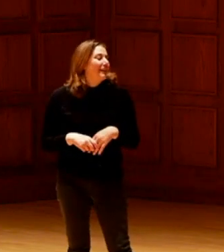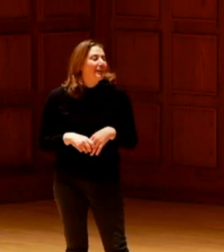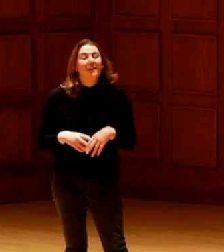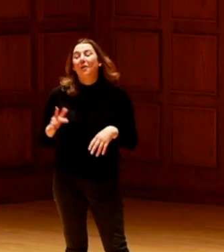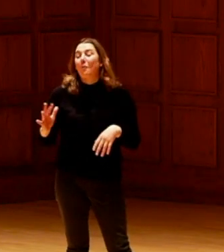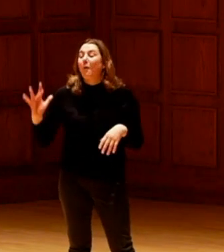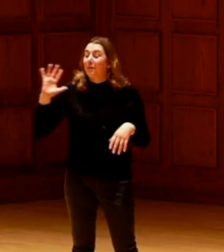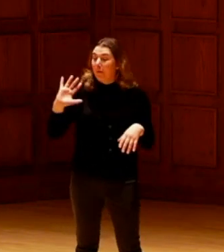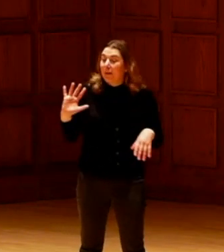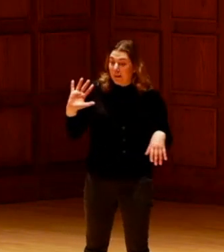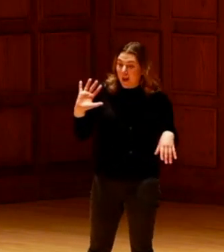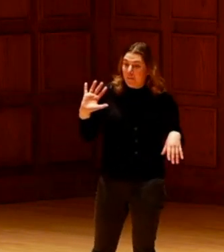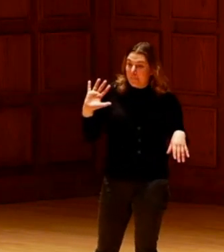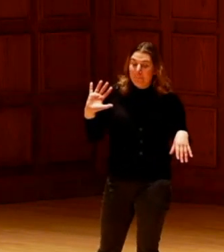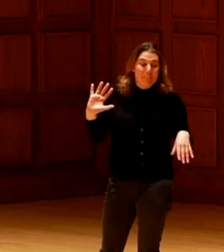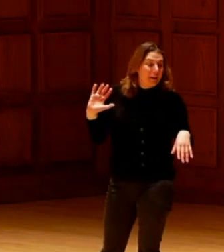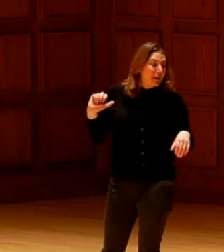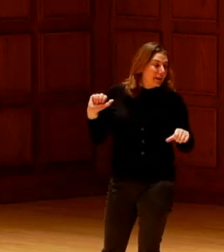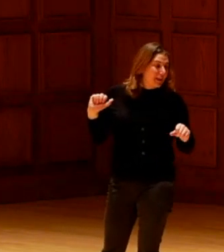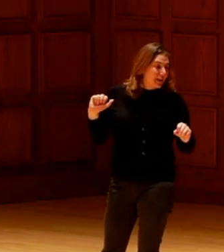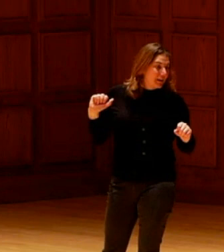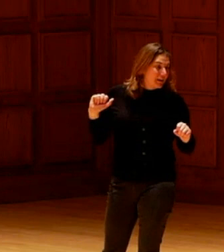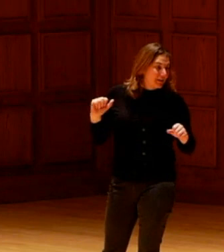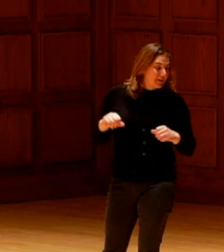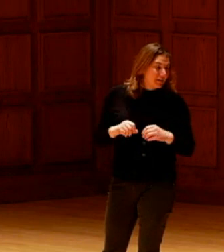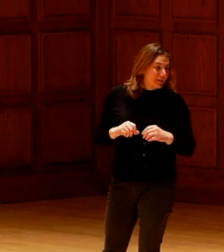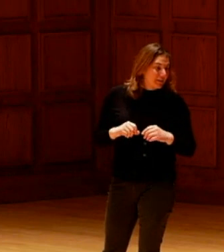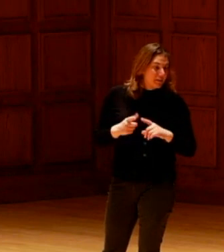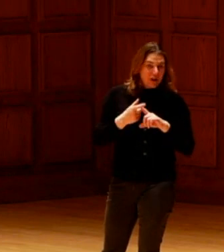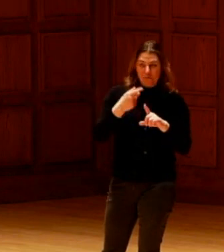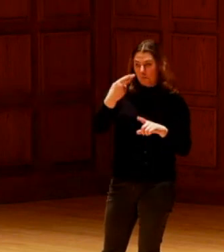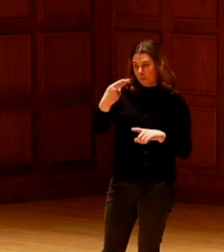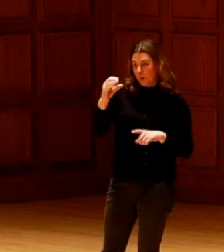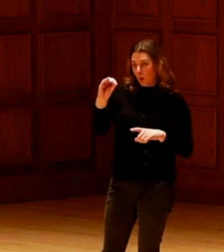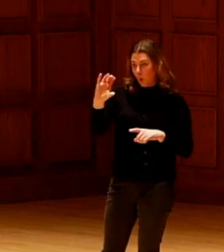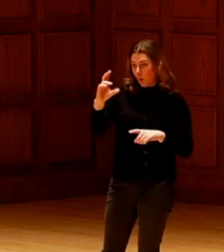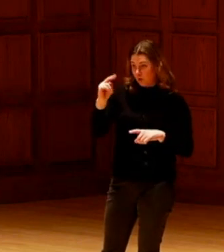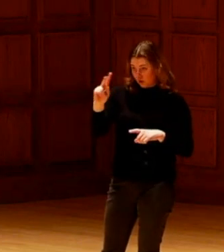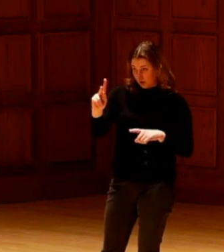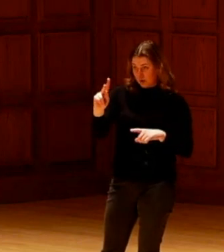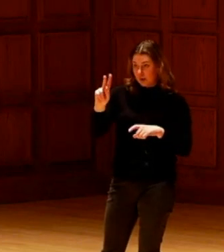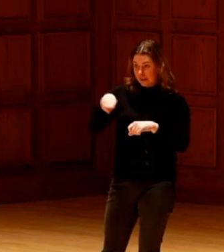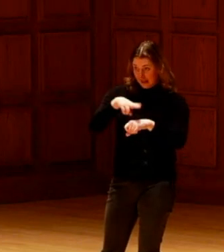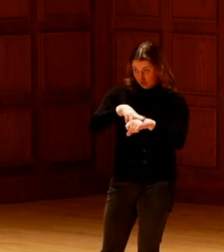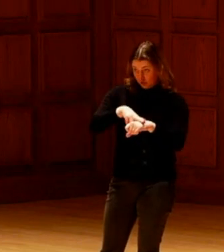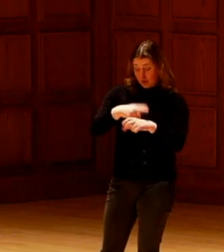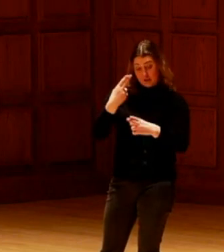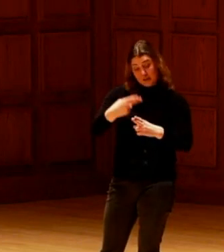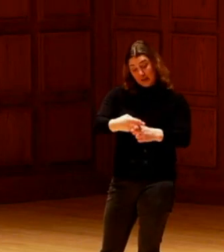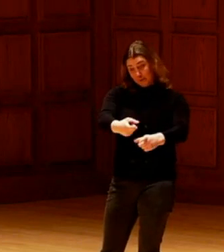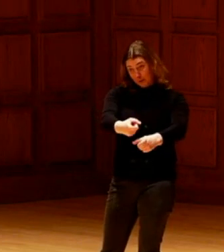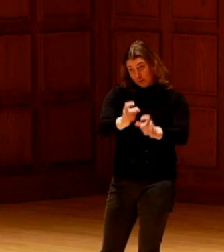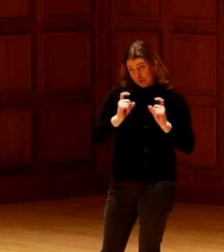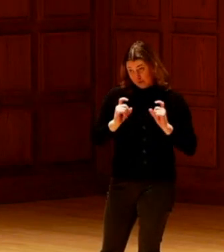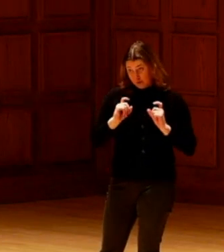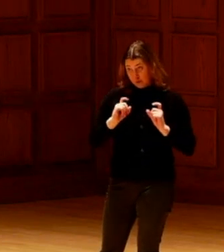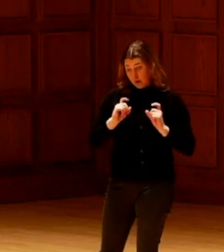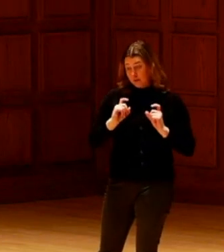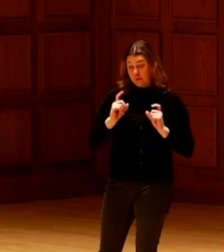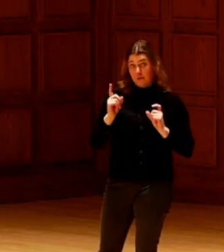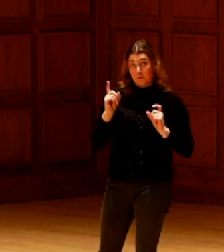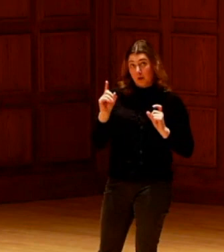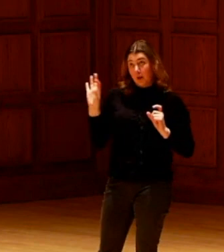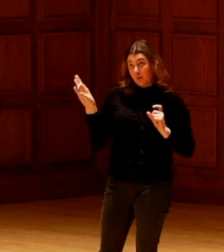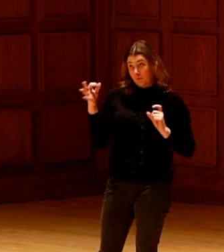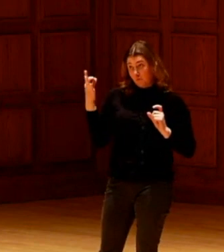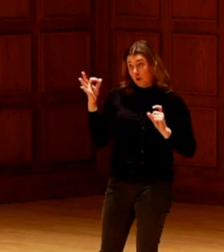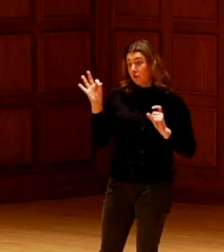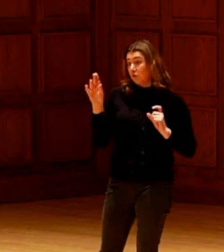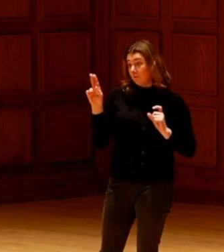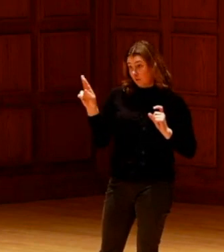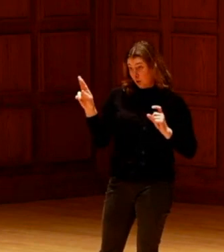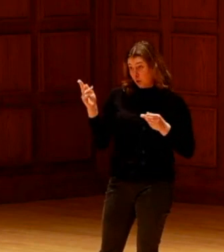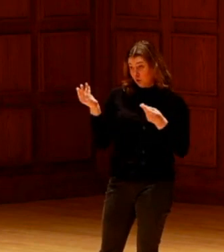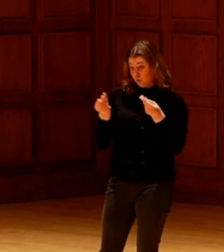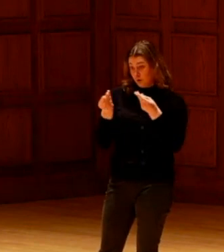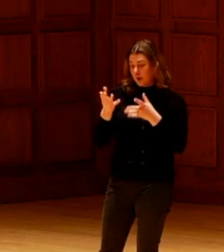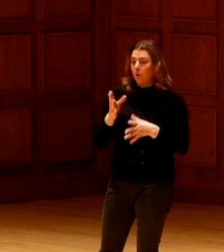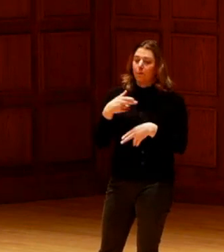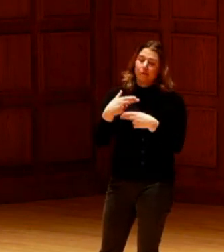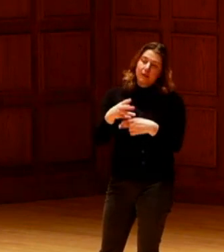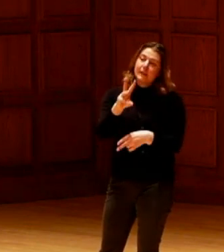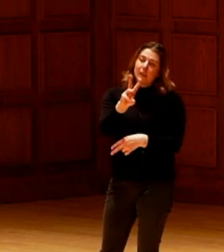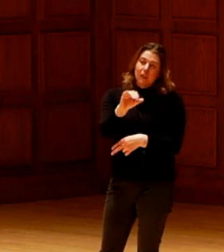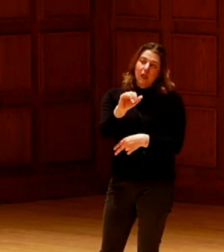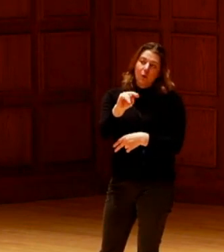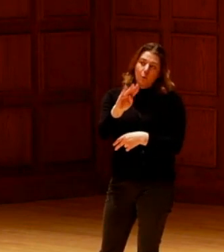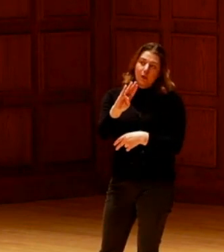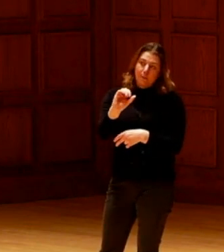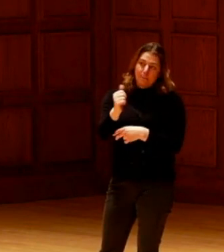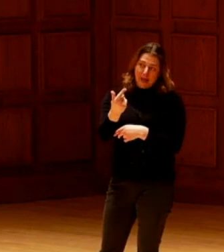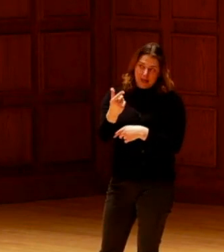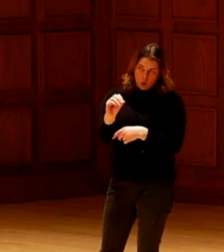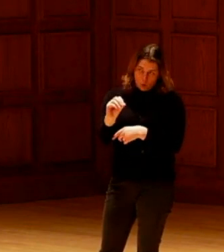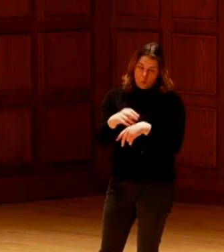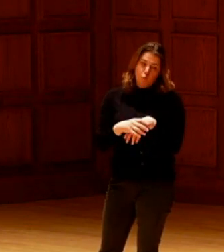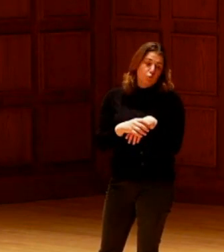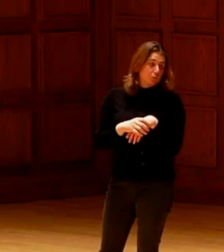So there was one upon a time I had heard I come from the Hochung